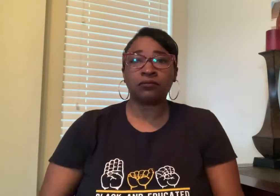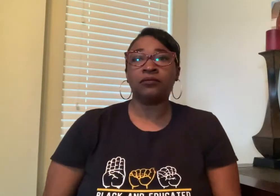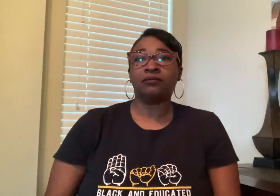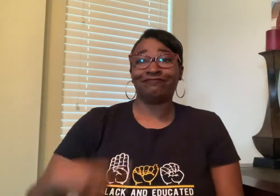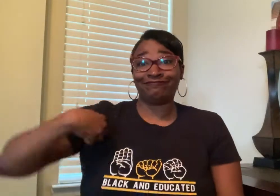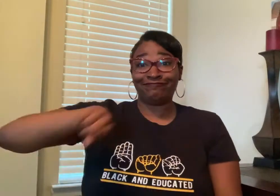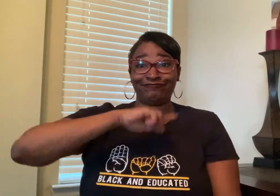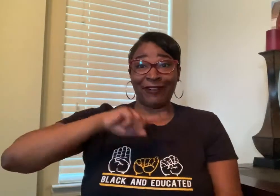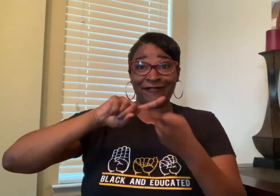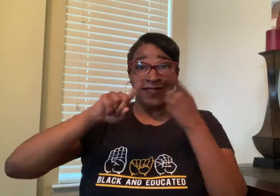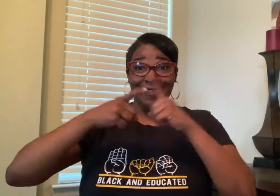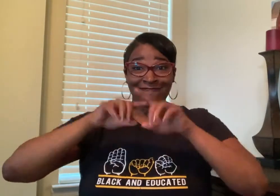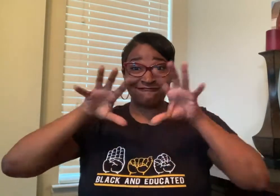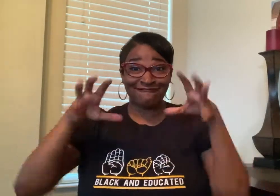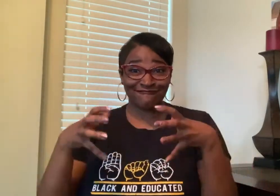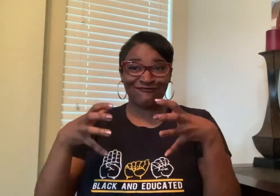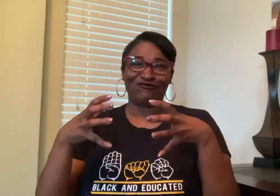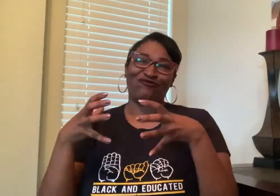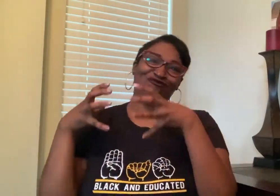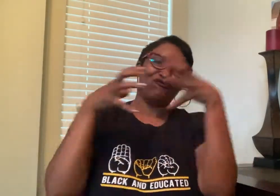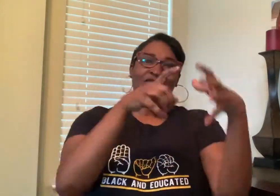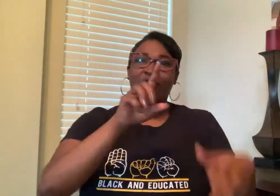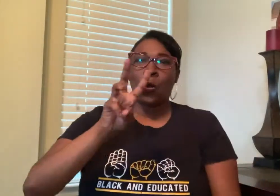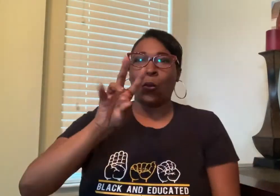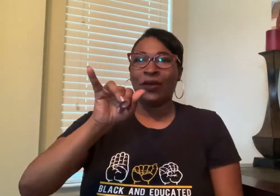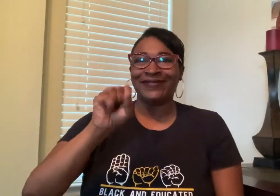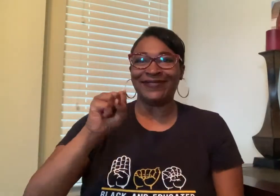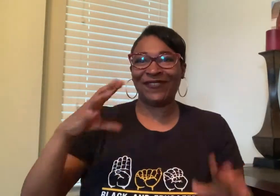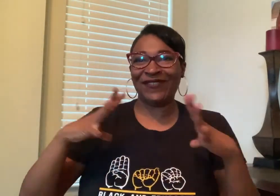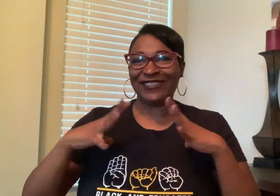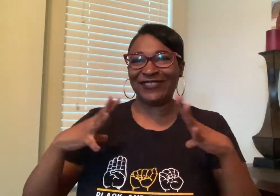A group of friends and family went on vacation to Wisconsin.